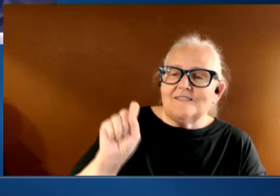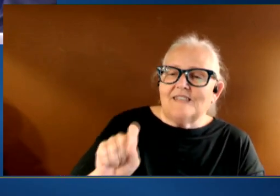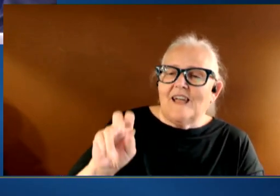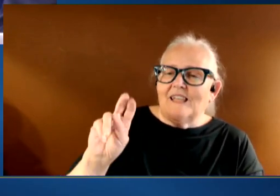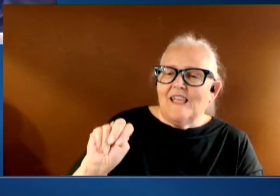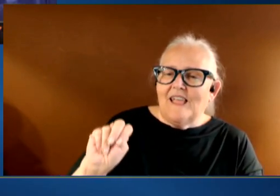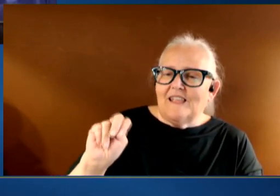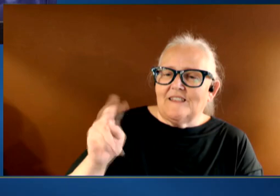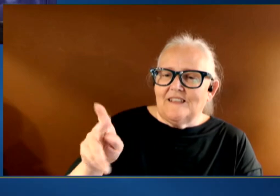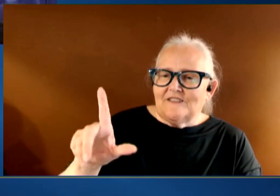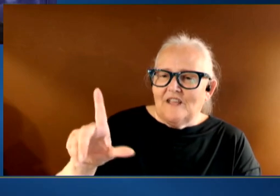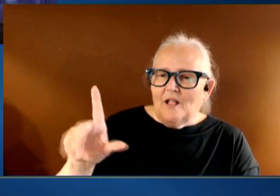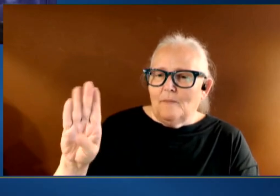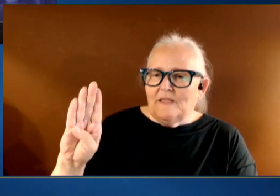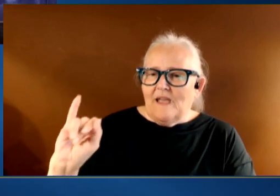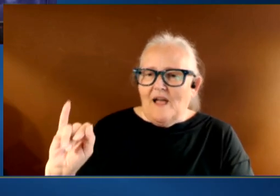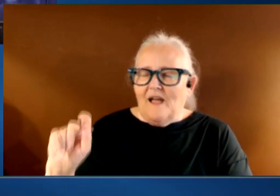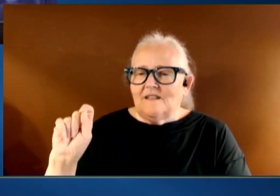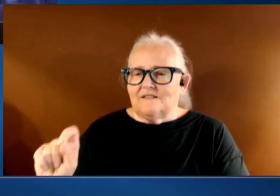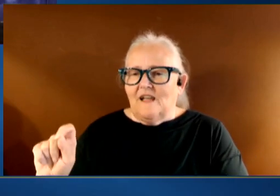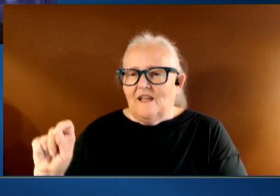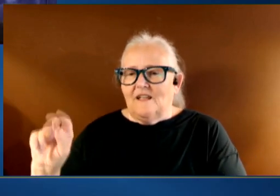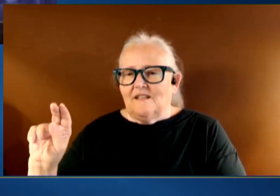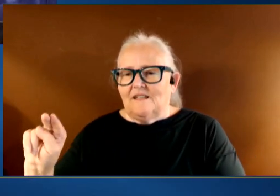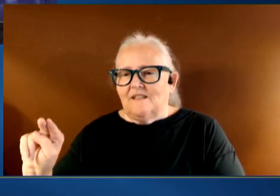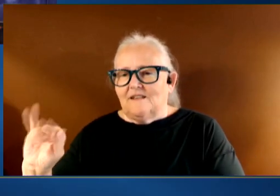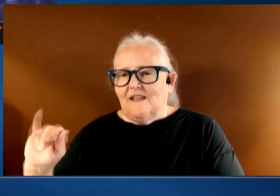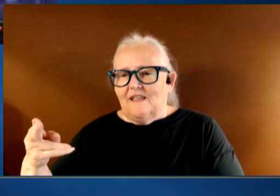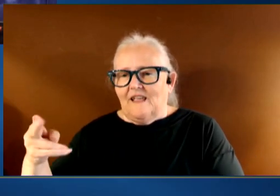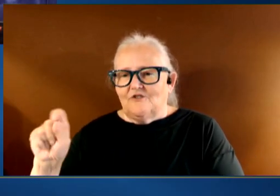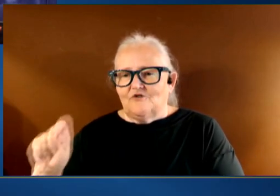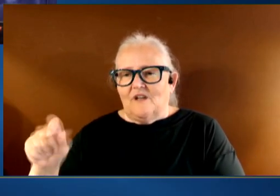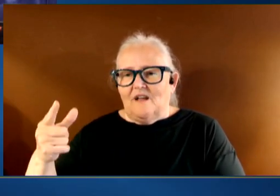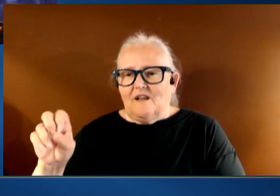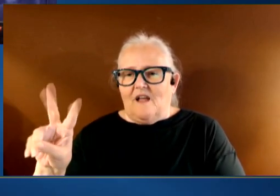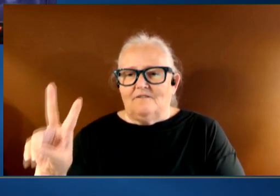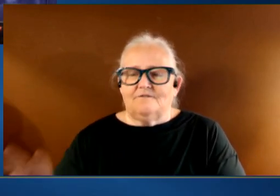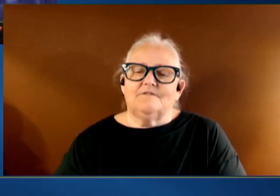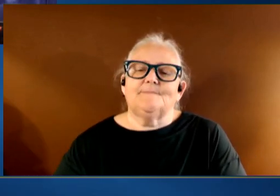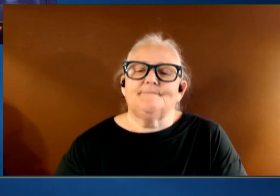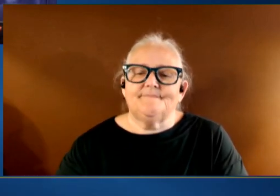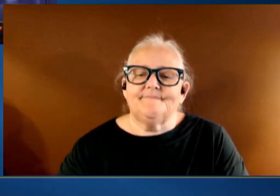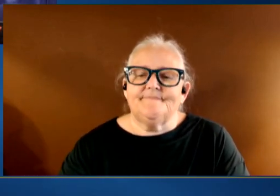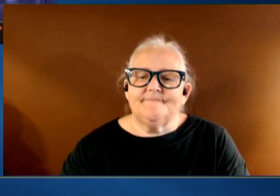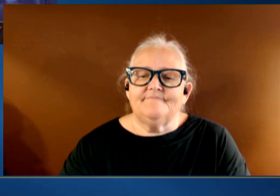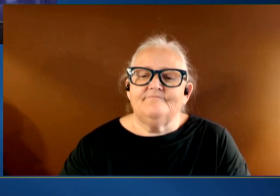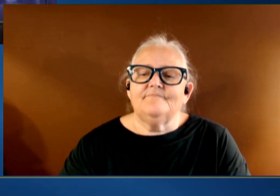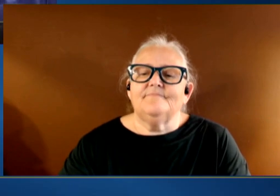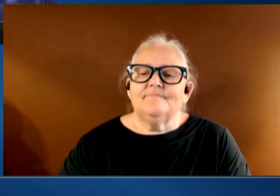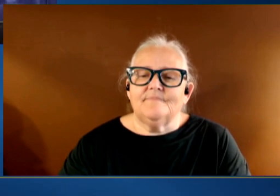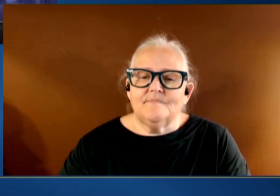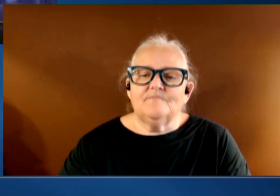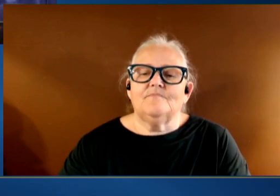Kamal Menghrajani: Great. And I guess, Jimmy, I want to know from you,